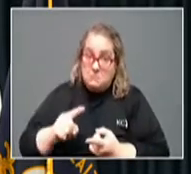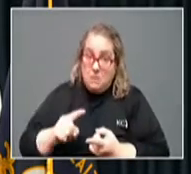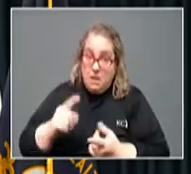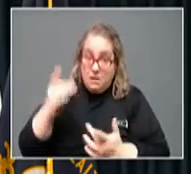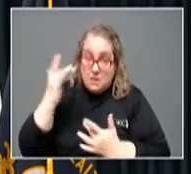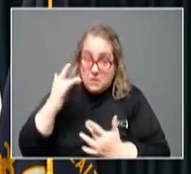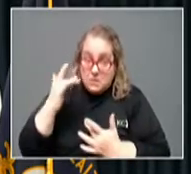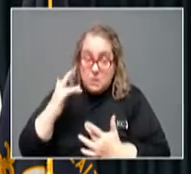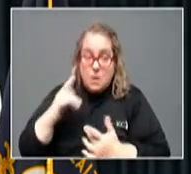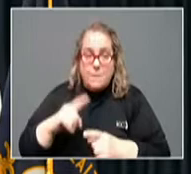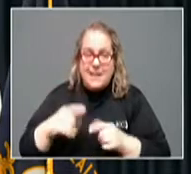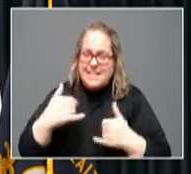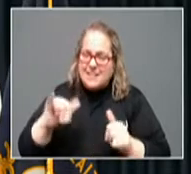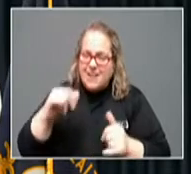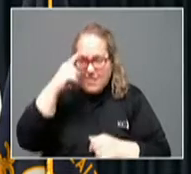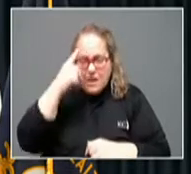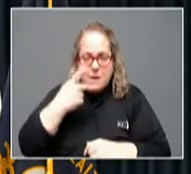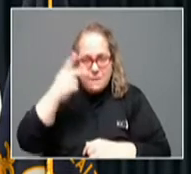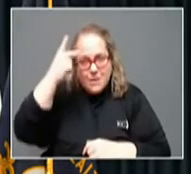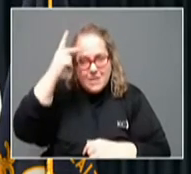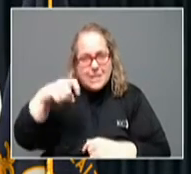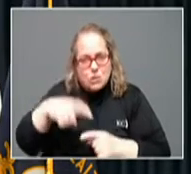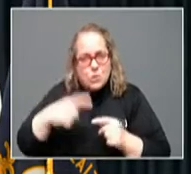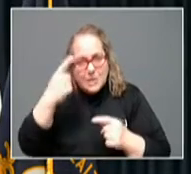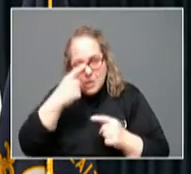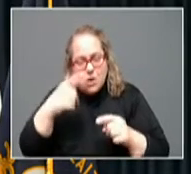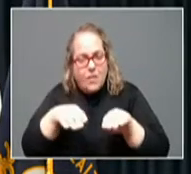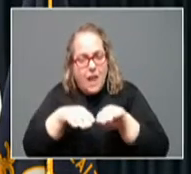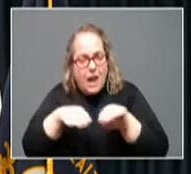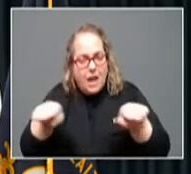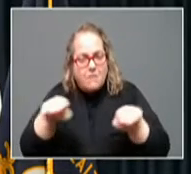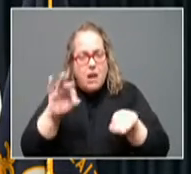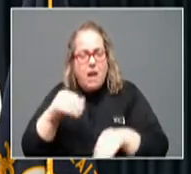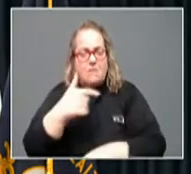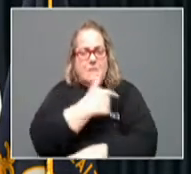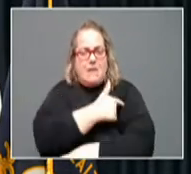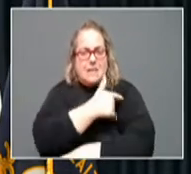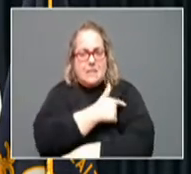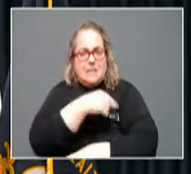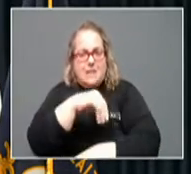that parents need to consider the level of vaccinations amongst a group. That's,